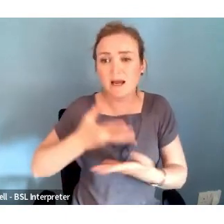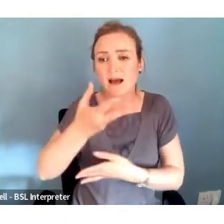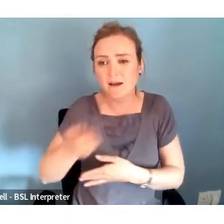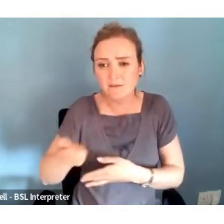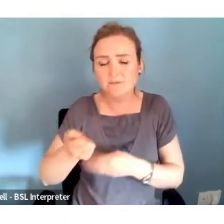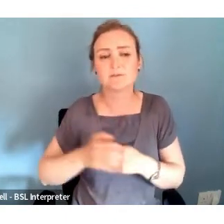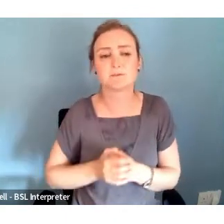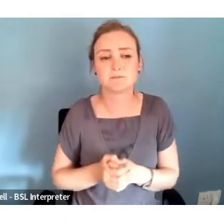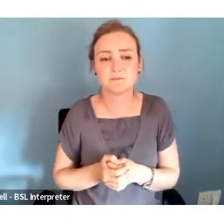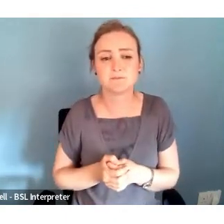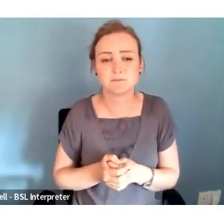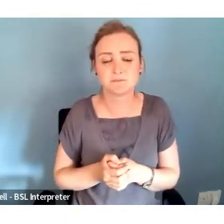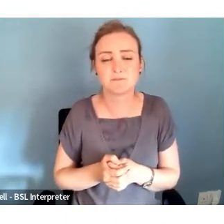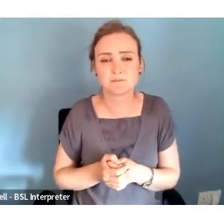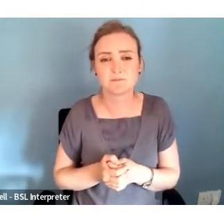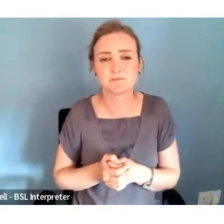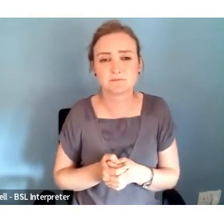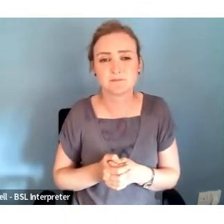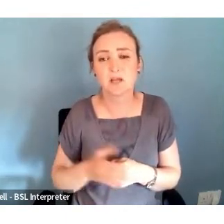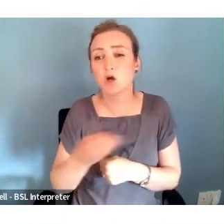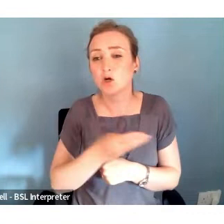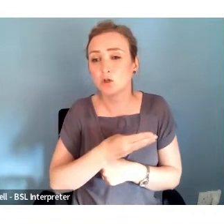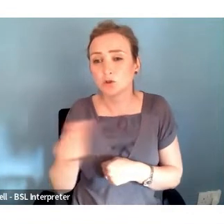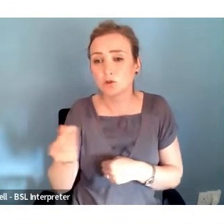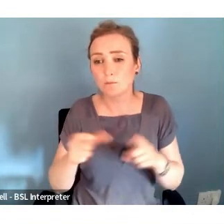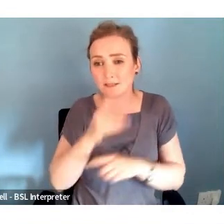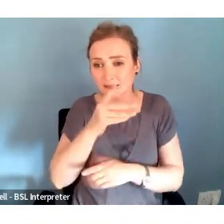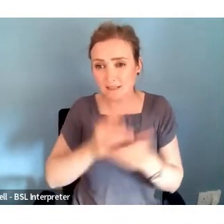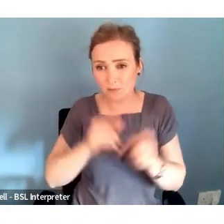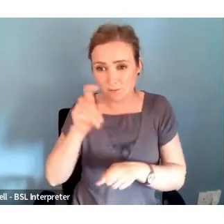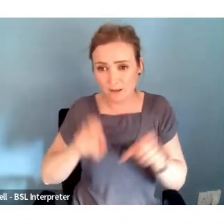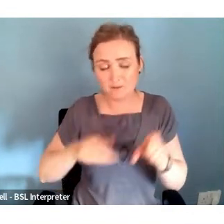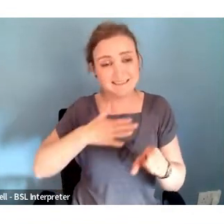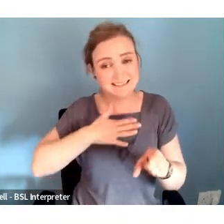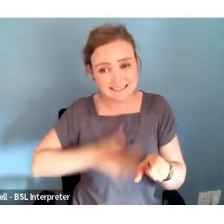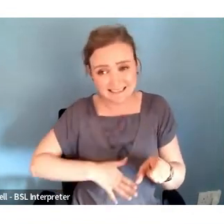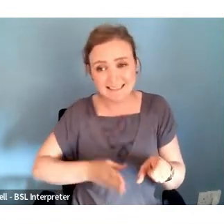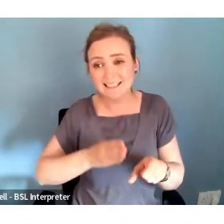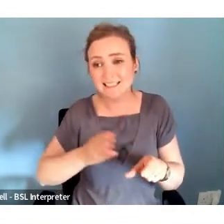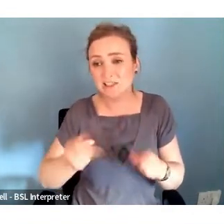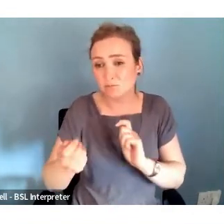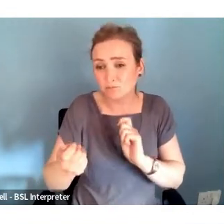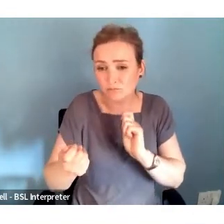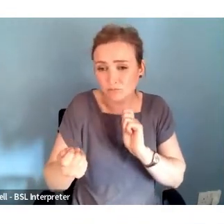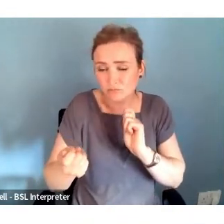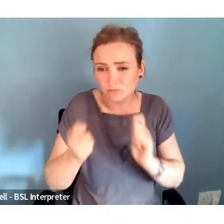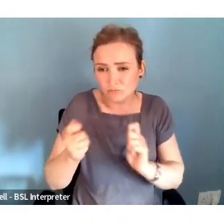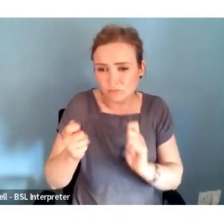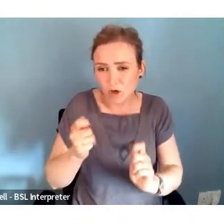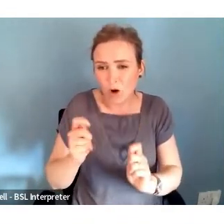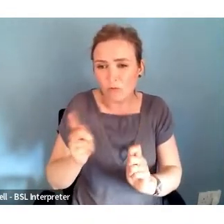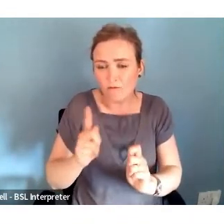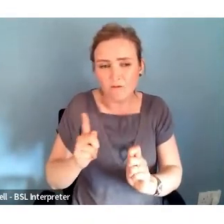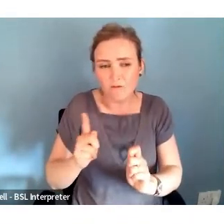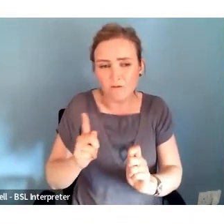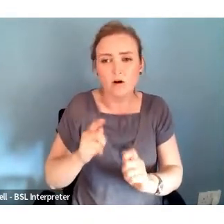stretch of the imagination, but some disabled people might need adjustments in the recruitment process so they can show themselves